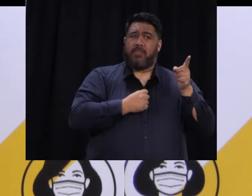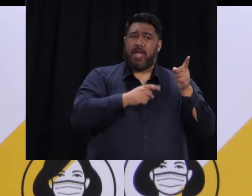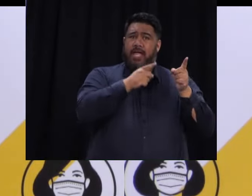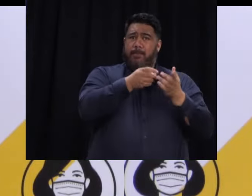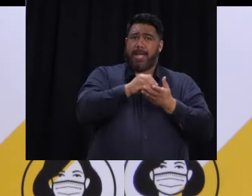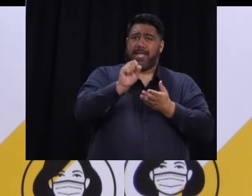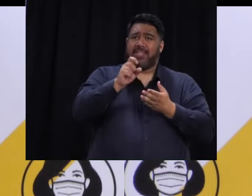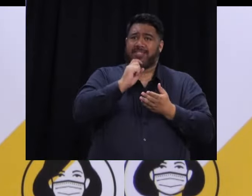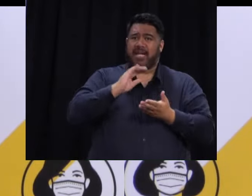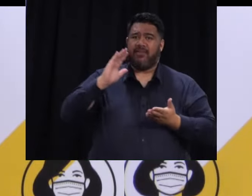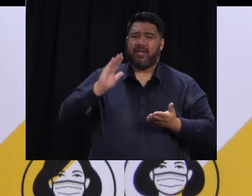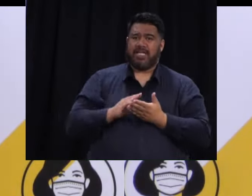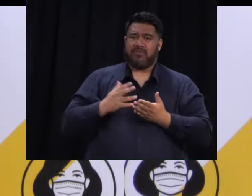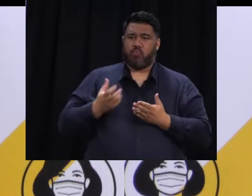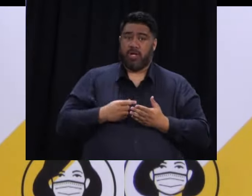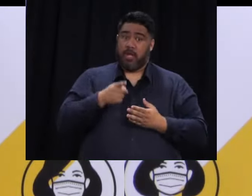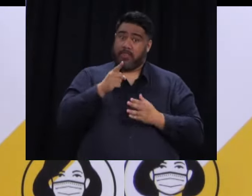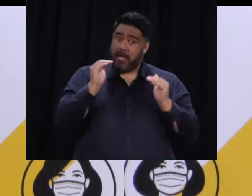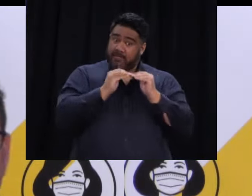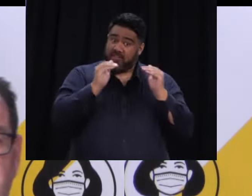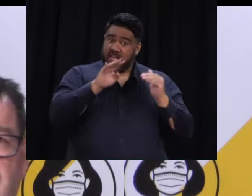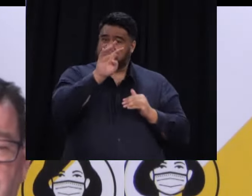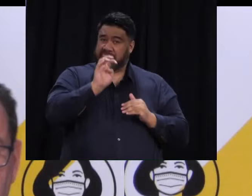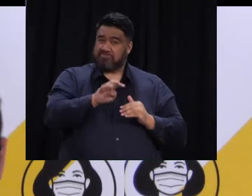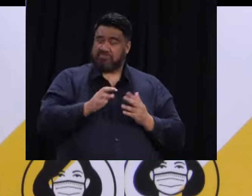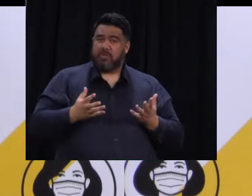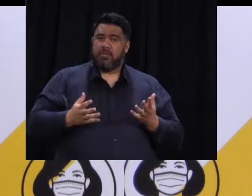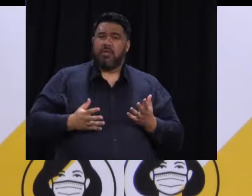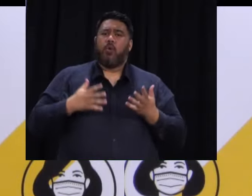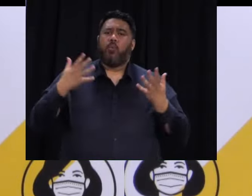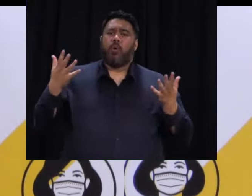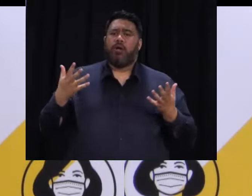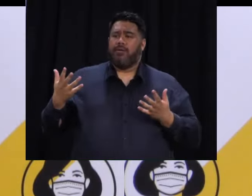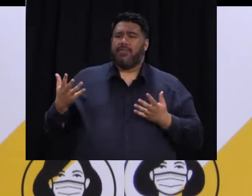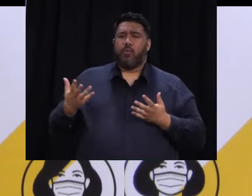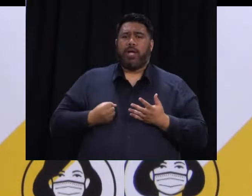online, is it fair that they are still profitable and yet